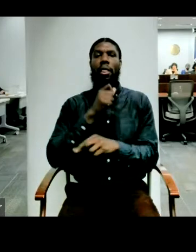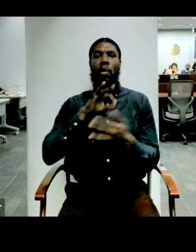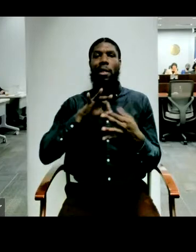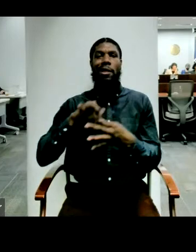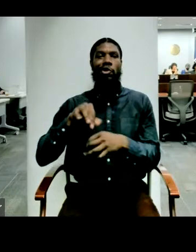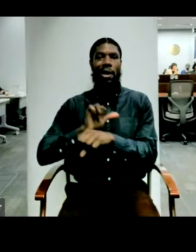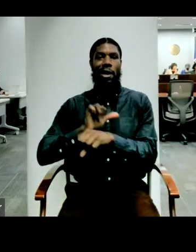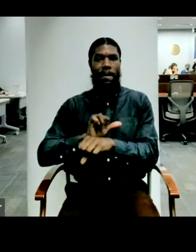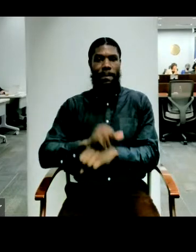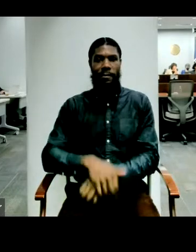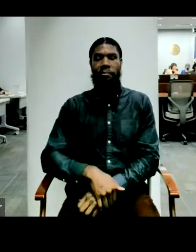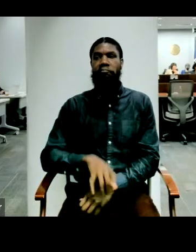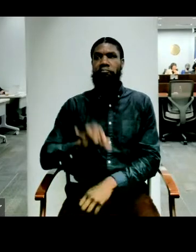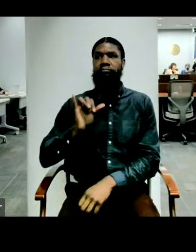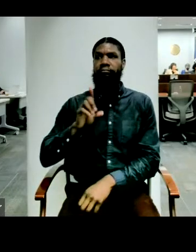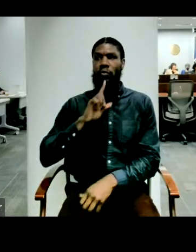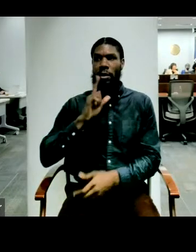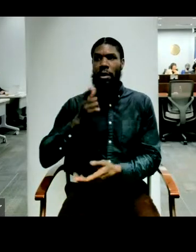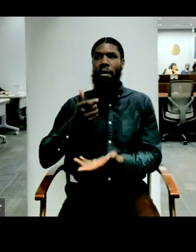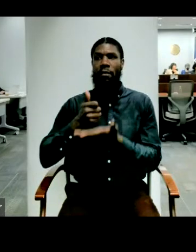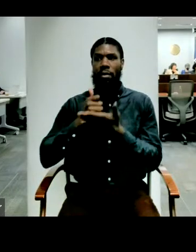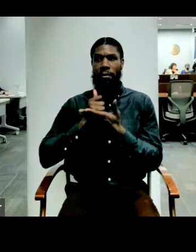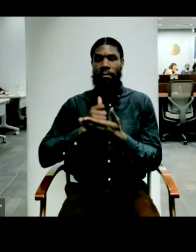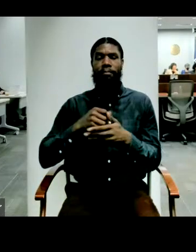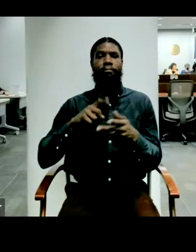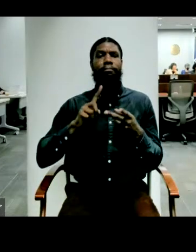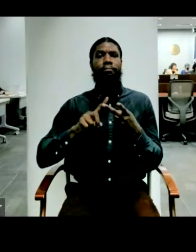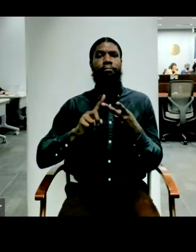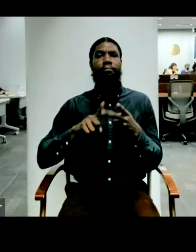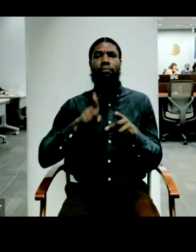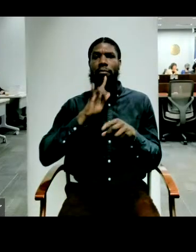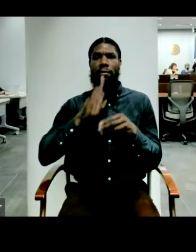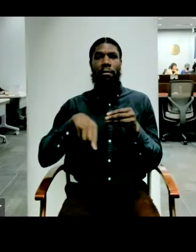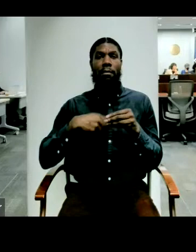That's very helpful. You also talked about electronic monitoring devices being a